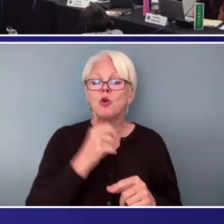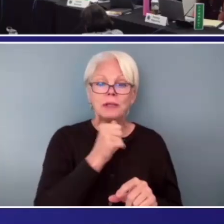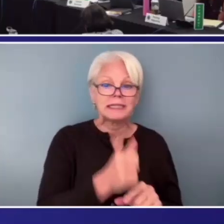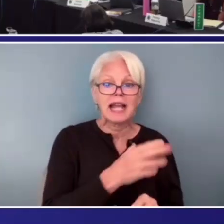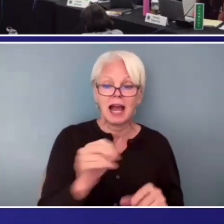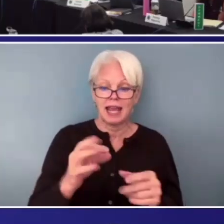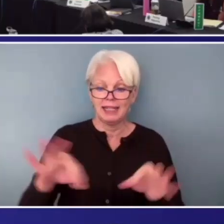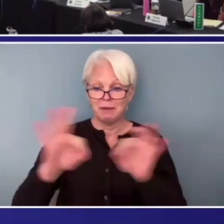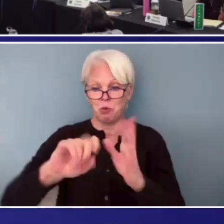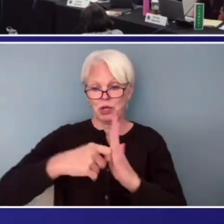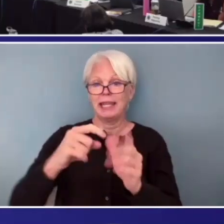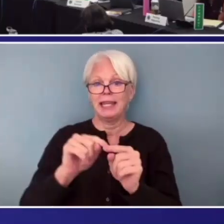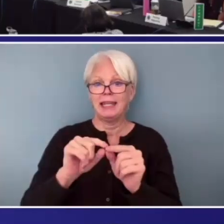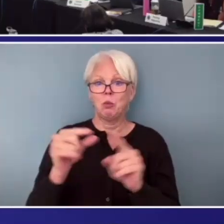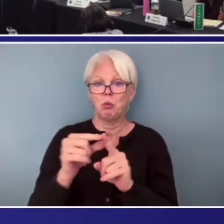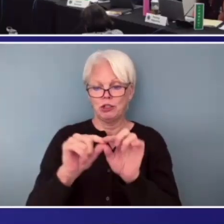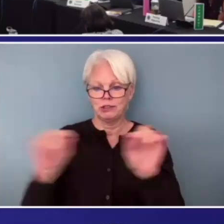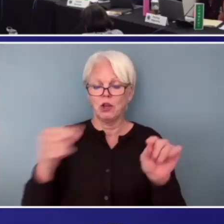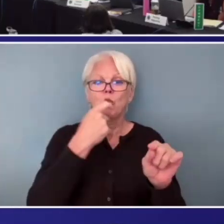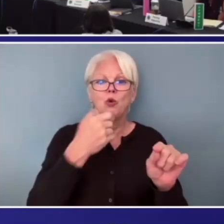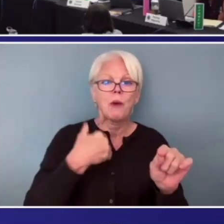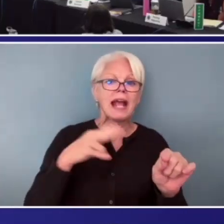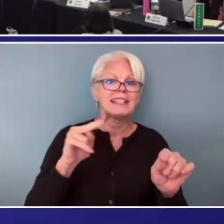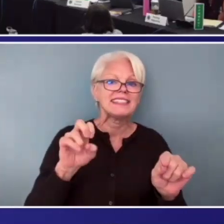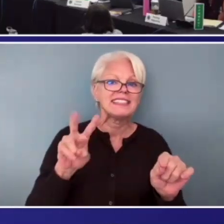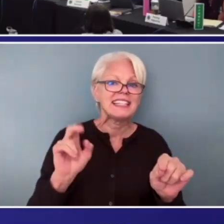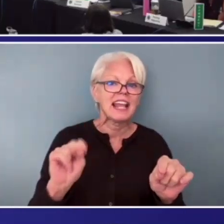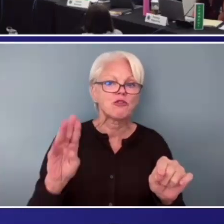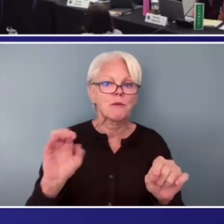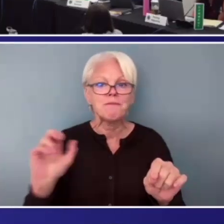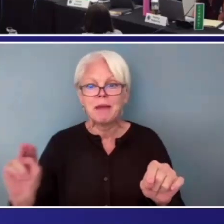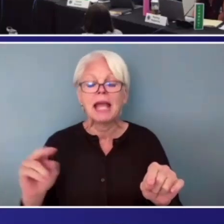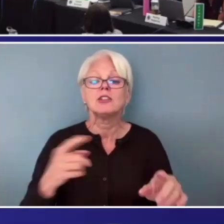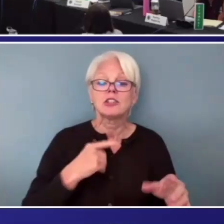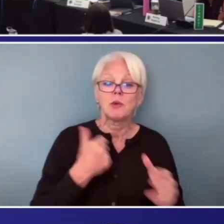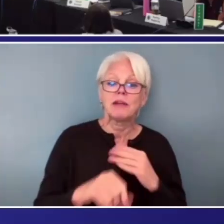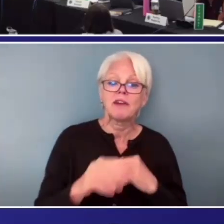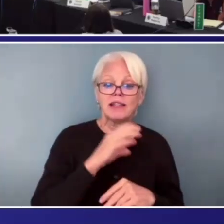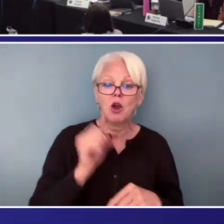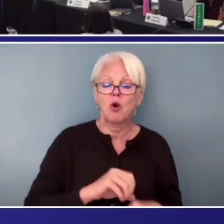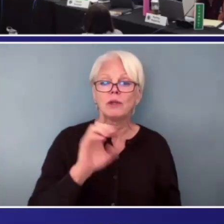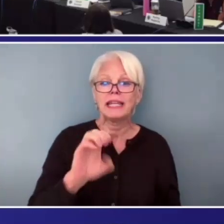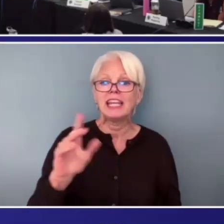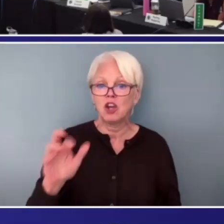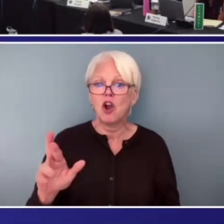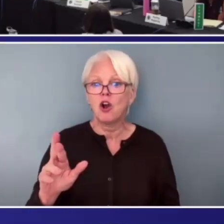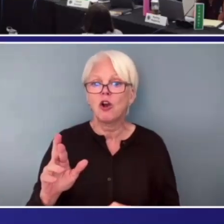If that student was a professional on the old ECAR, definition of professional, which, right now it's just voluntary.